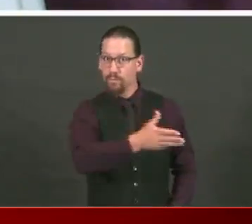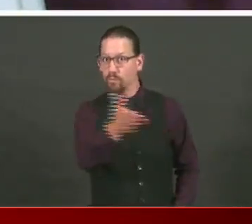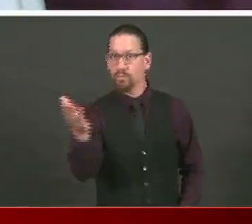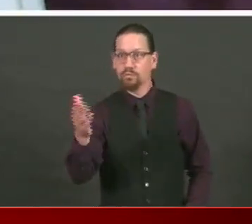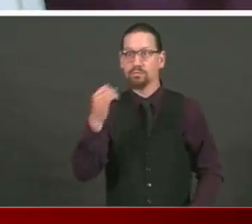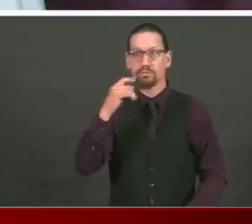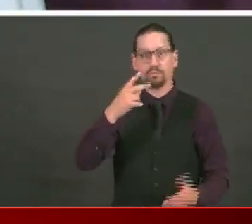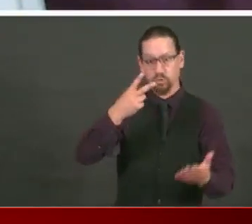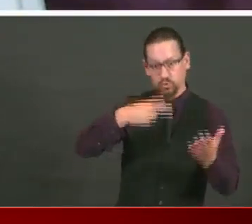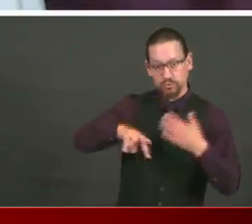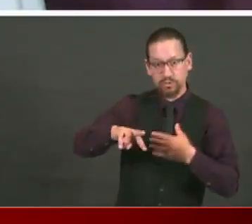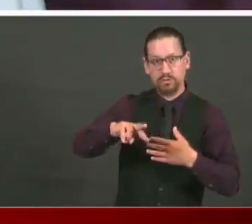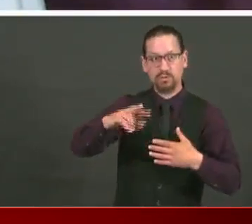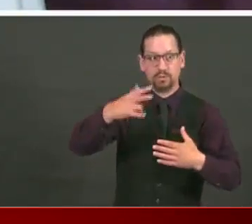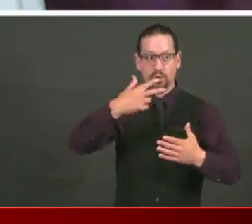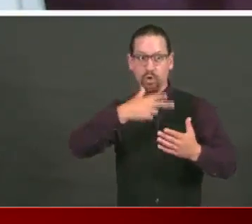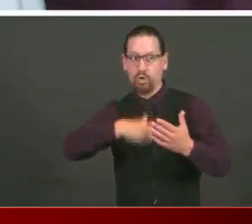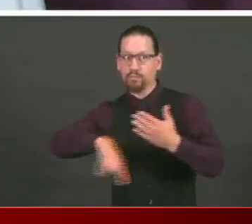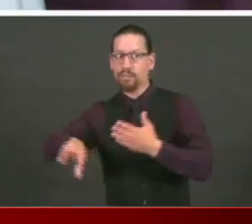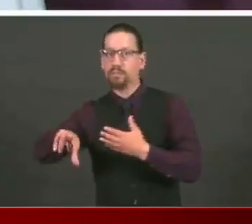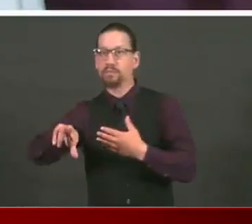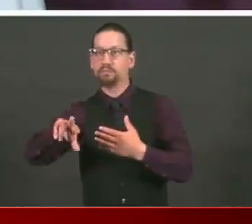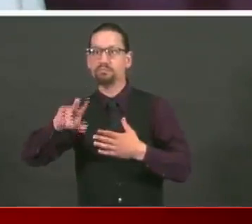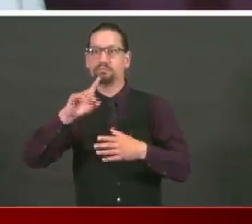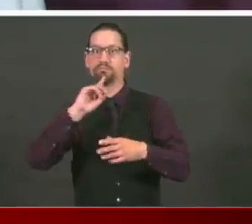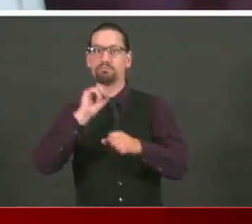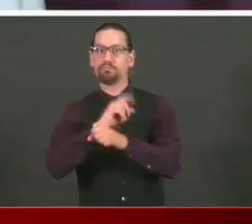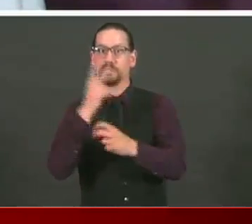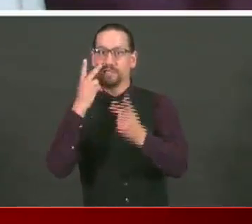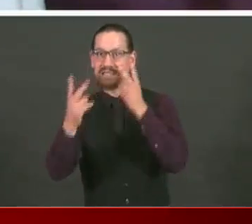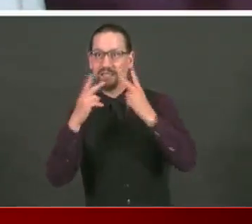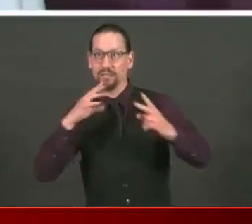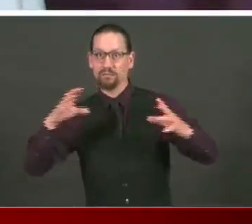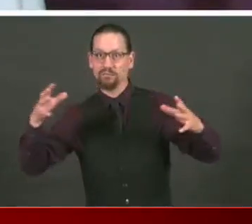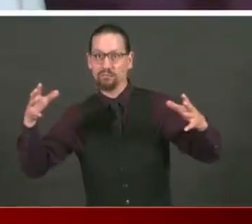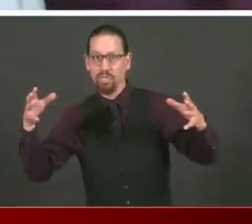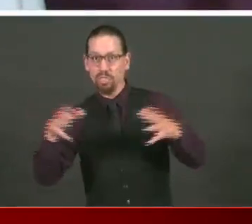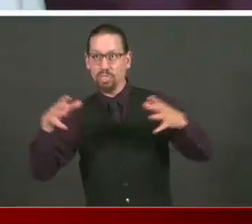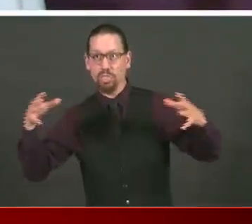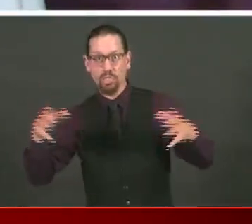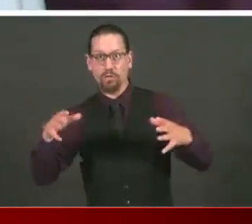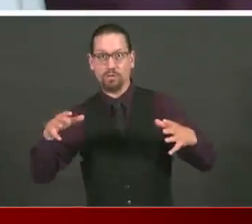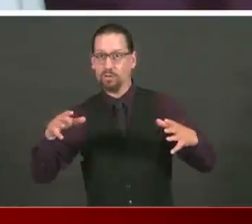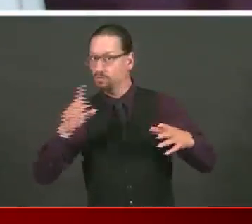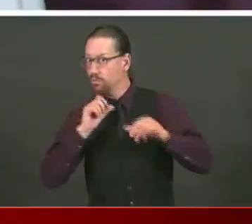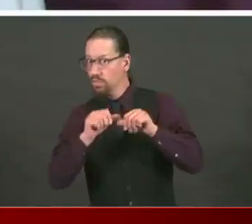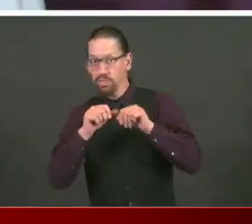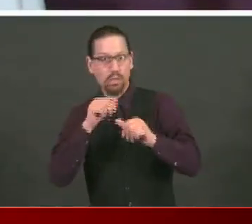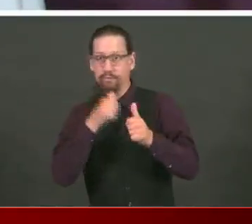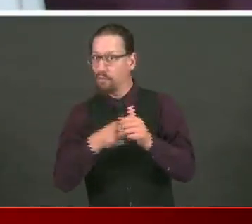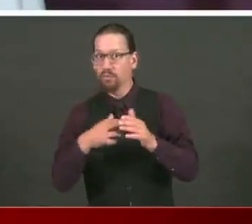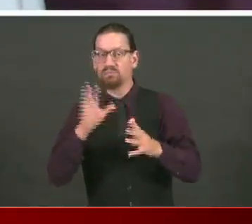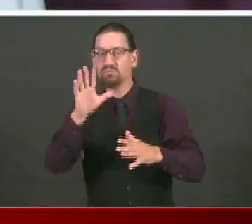WEEKENDS, IF WE SEE NO MASK WEARING AT THE PAVILIONS, GROUPS OF PEOPLE BUNCHING UP, I WILL GO